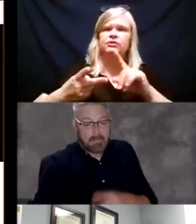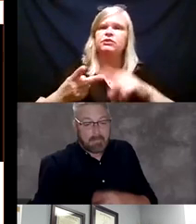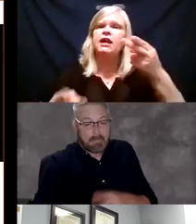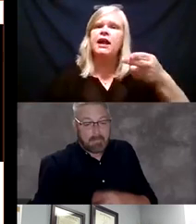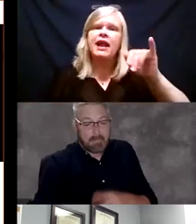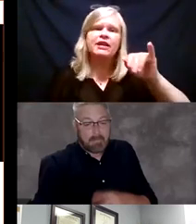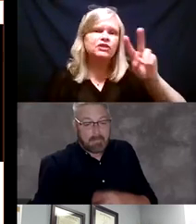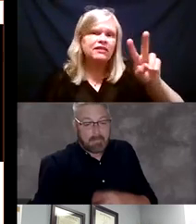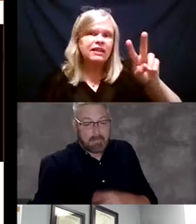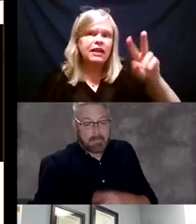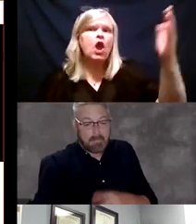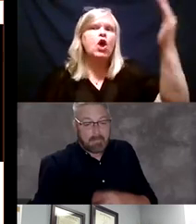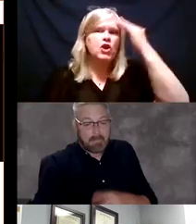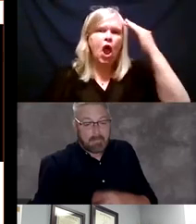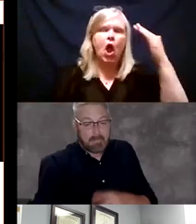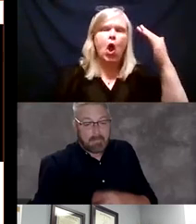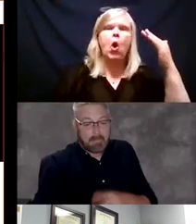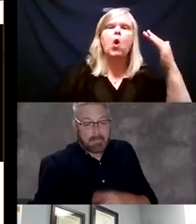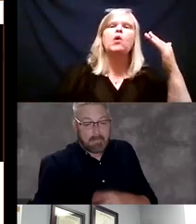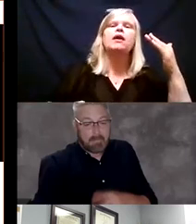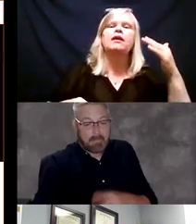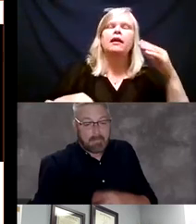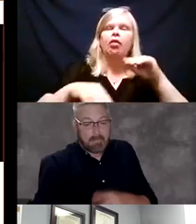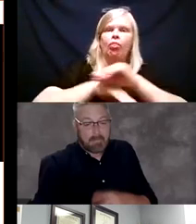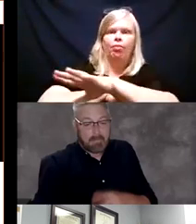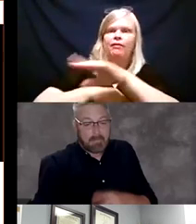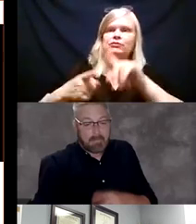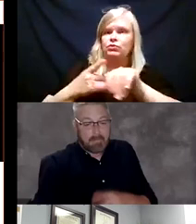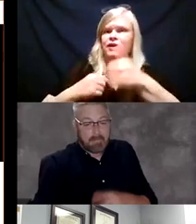KNOWINGLY TRANSMITTING HIV TO ANOTHER PERSON CAN BE CONSIDERED